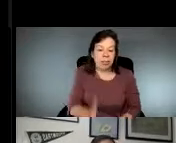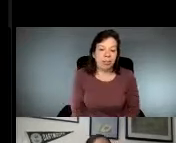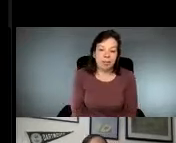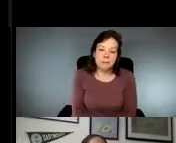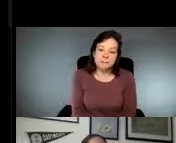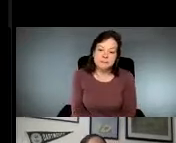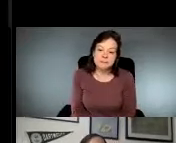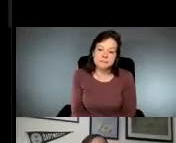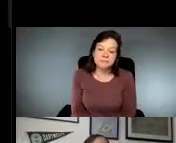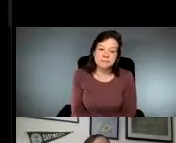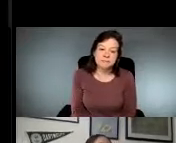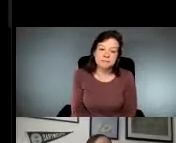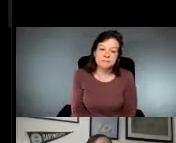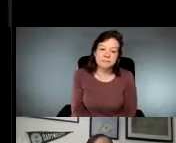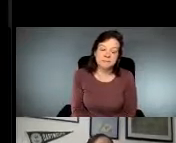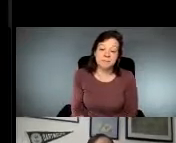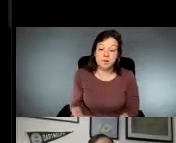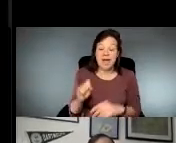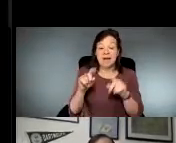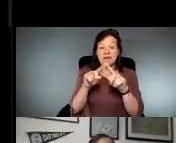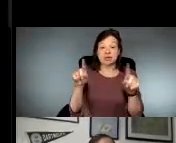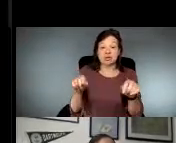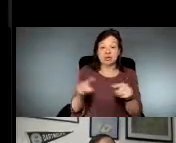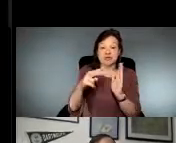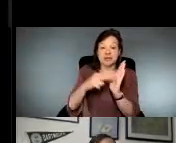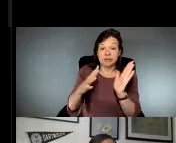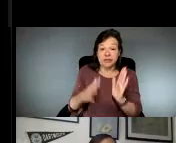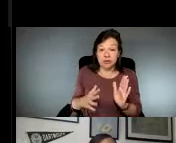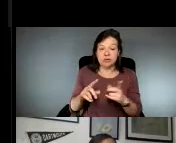So we have screen reader, screen magnifier,